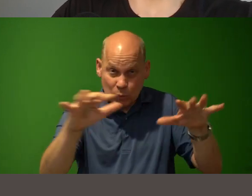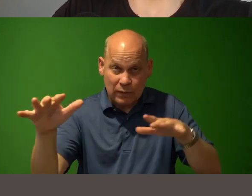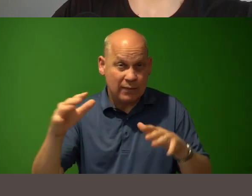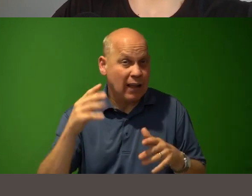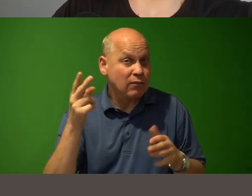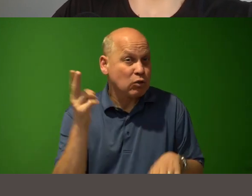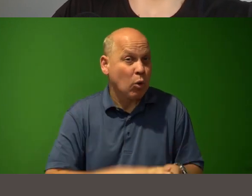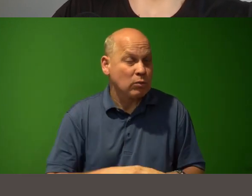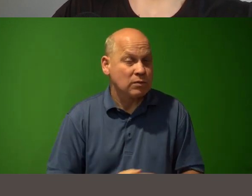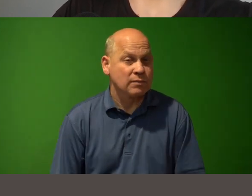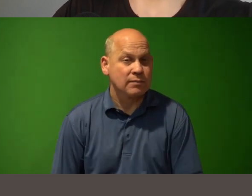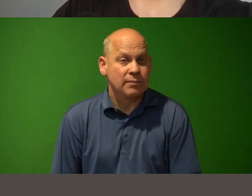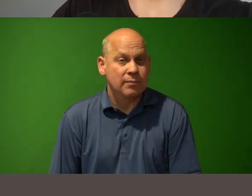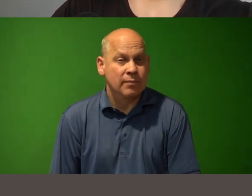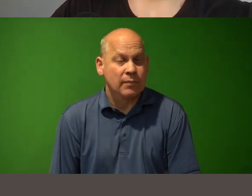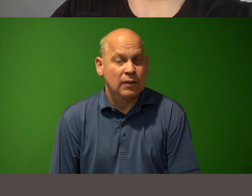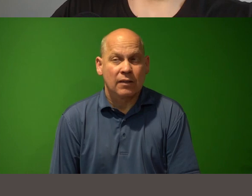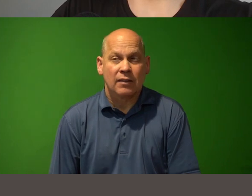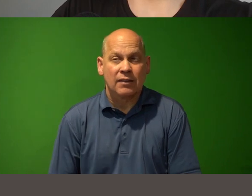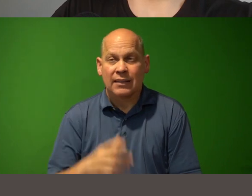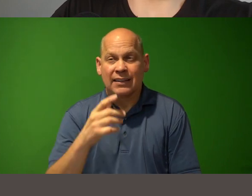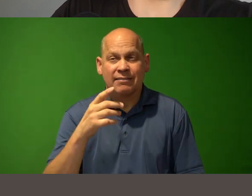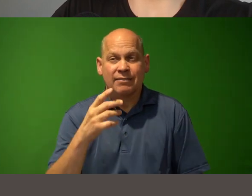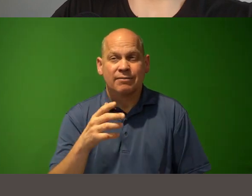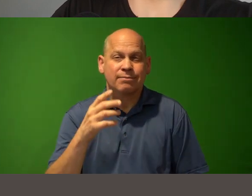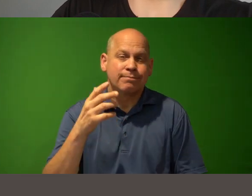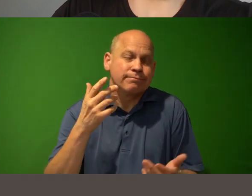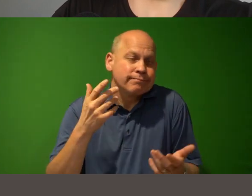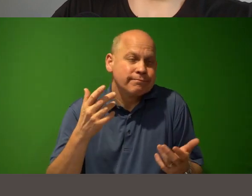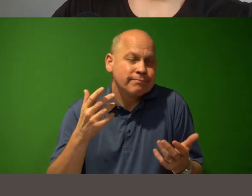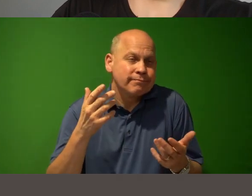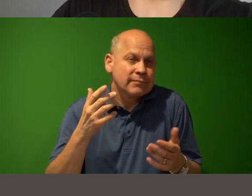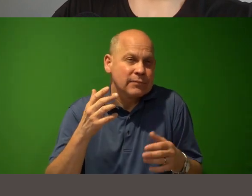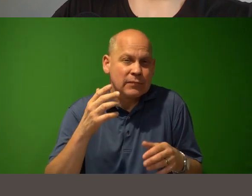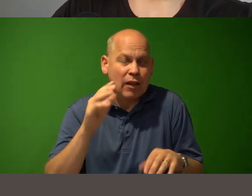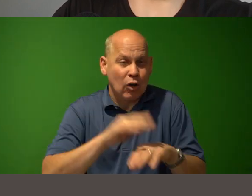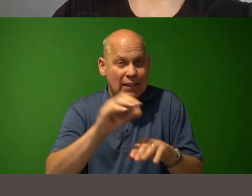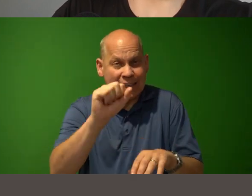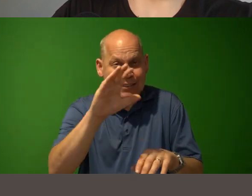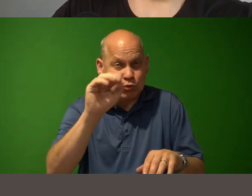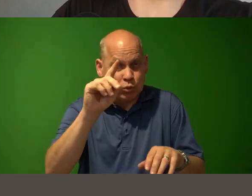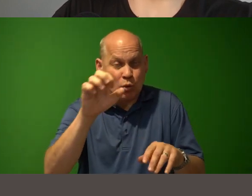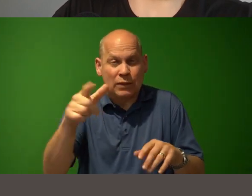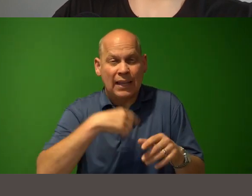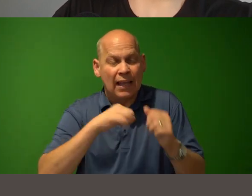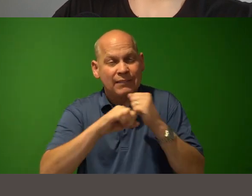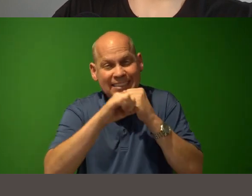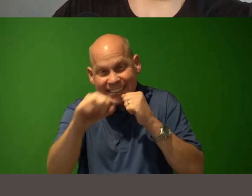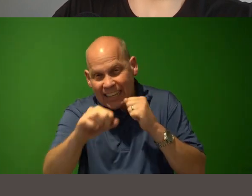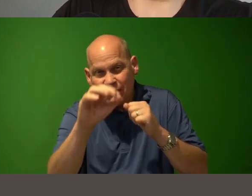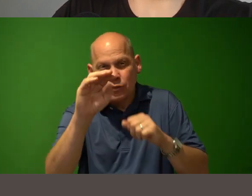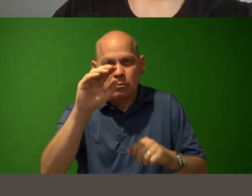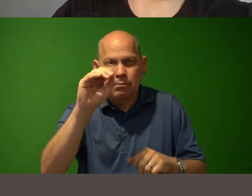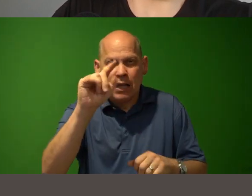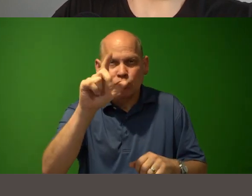of course, the GitHub repo on the VS code they have extensions and modules for all of this.